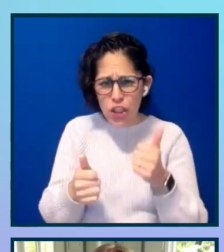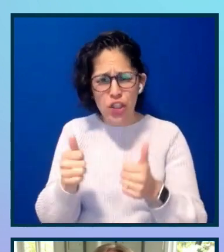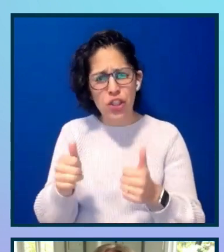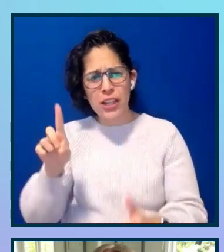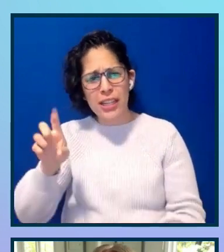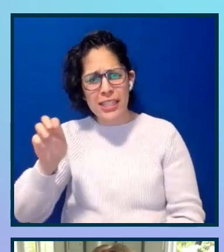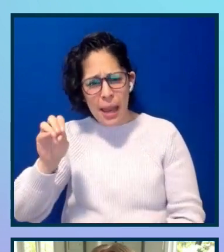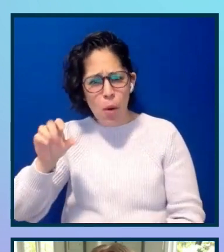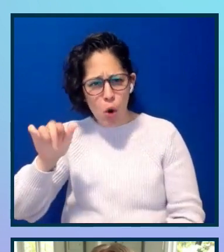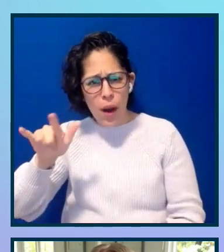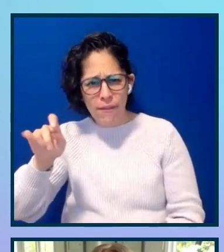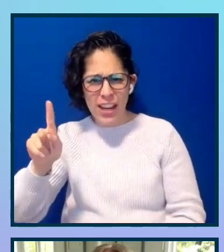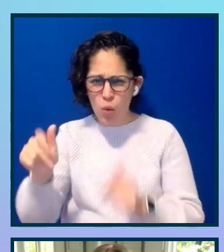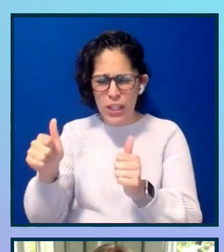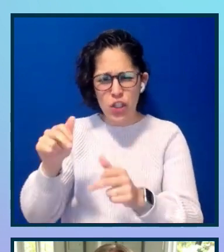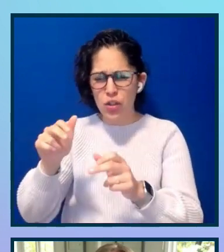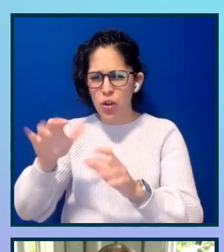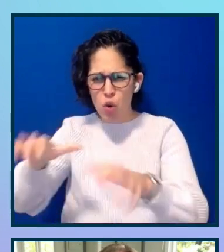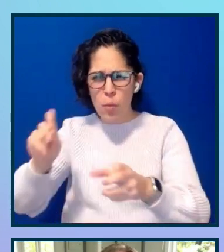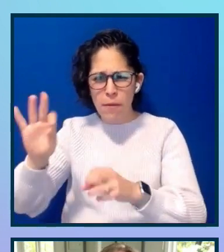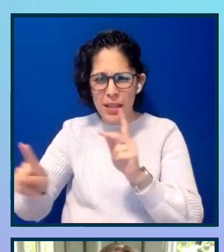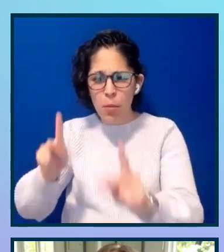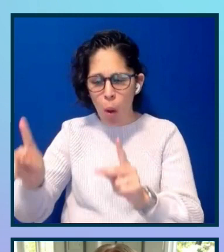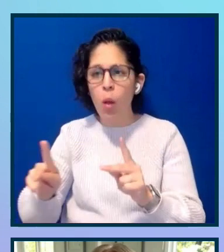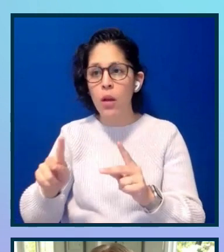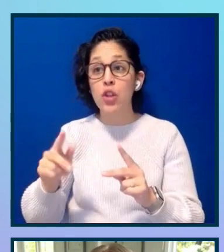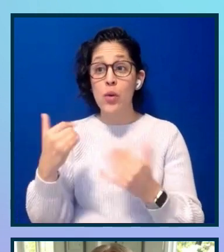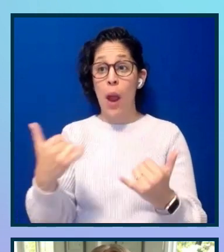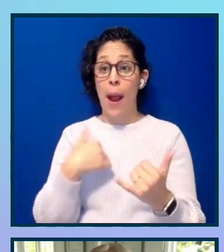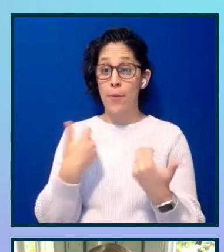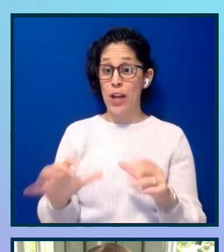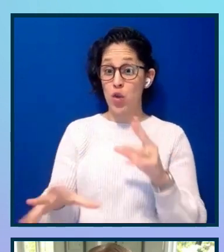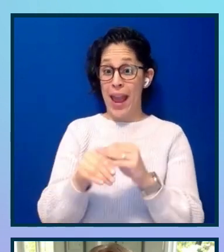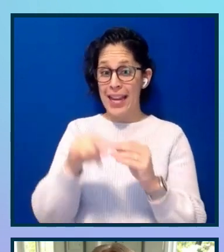So now I'm rotating the images to put in kids, which takes out the women,